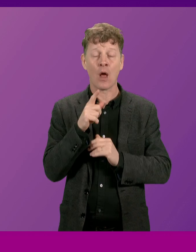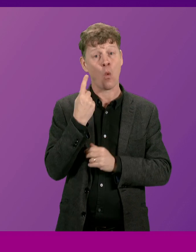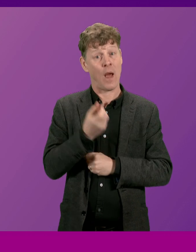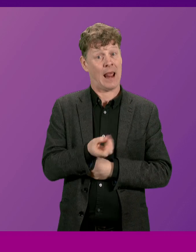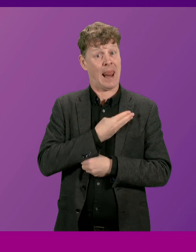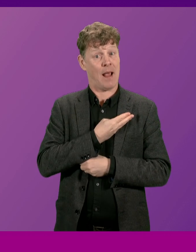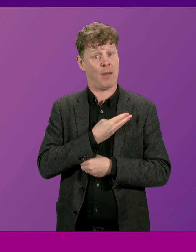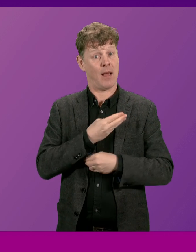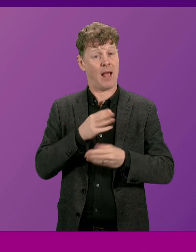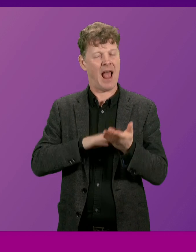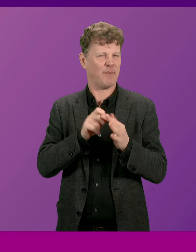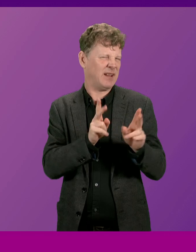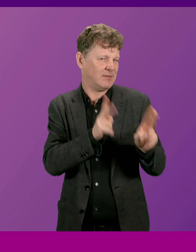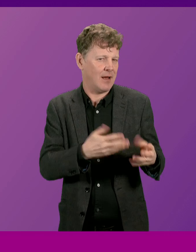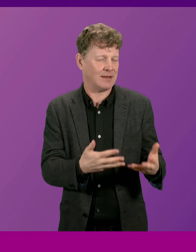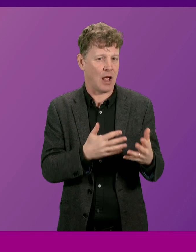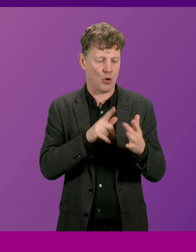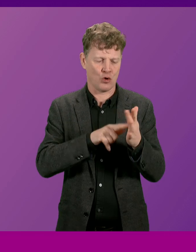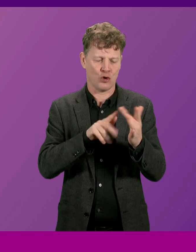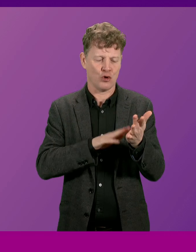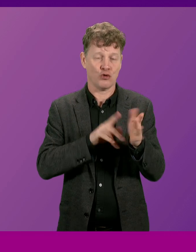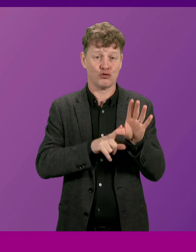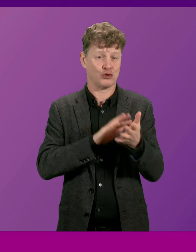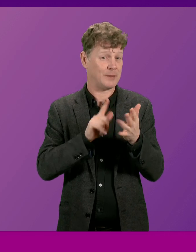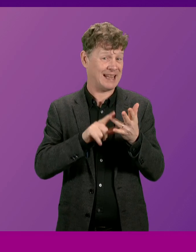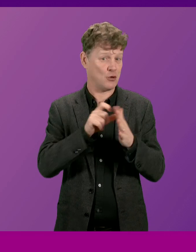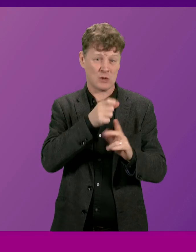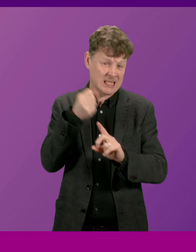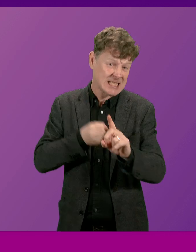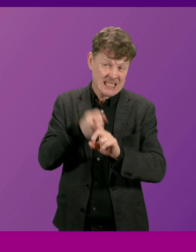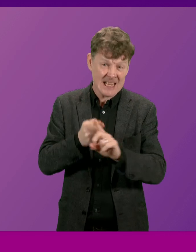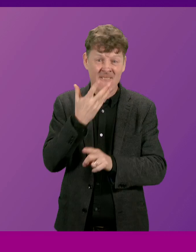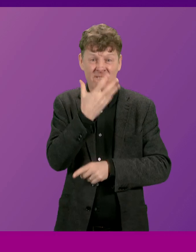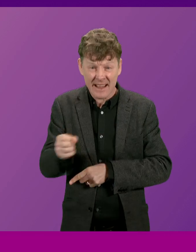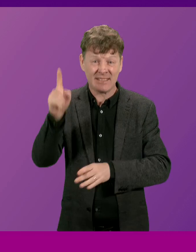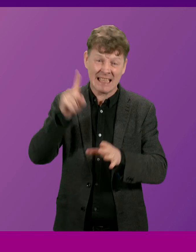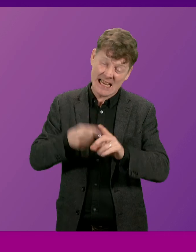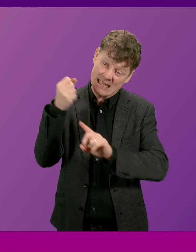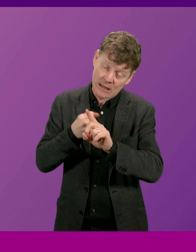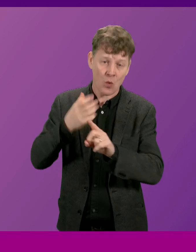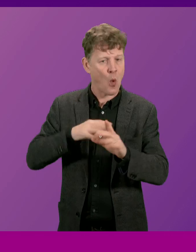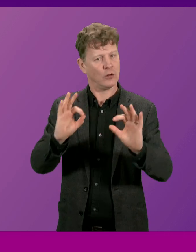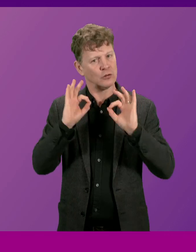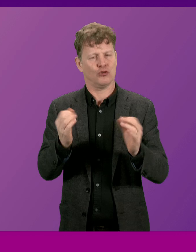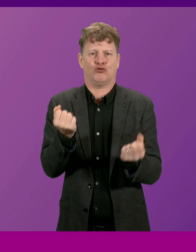Hood have spent 50 years fighting for justice on behalf of George and Margaret. Four years ago,